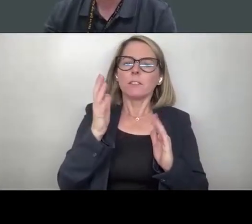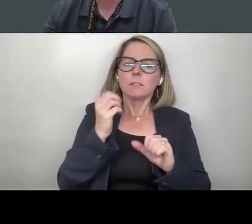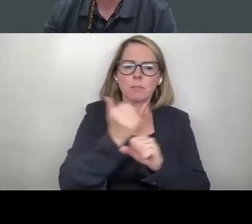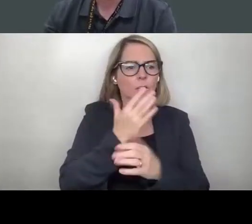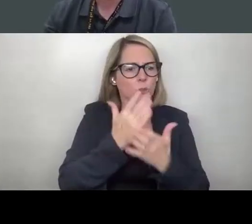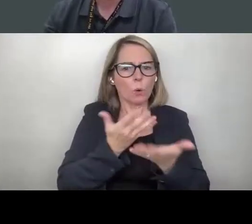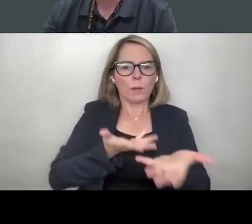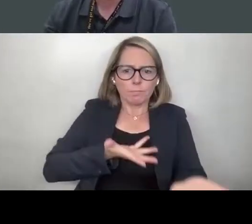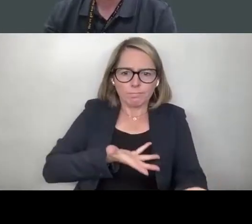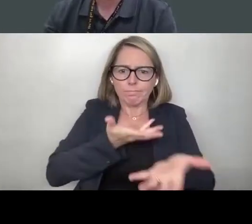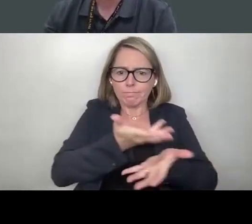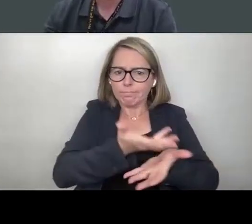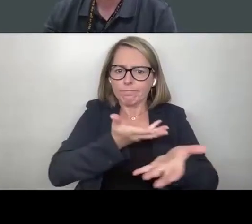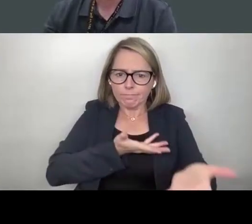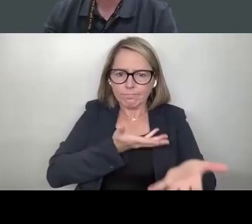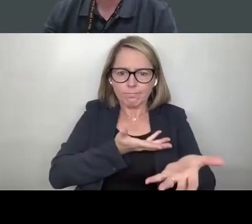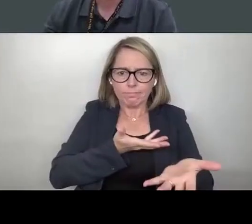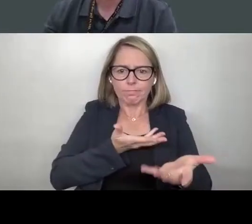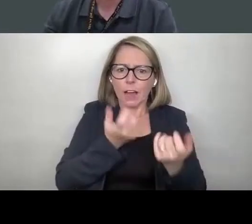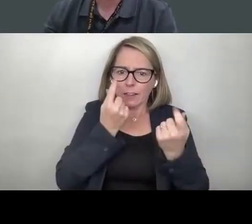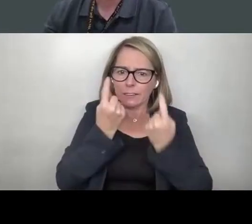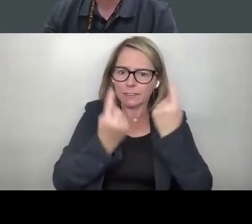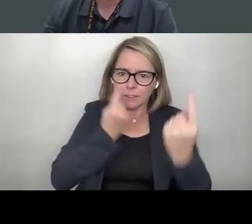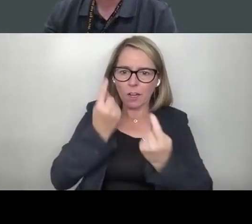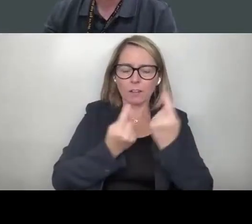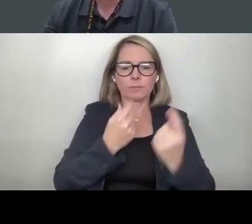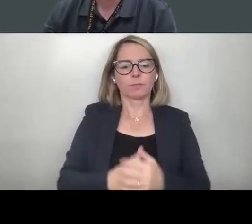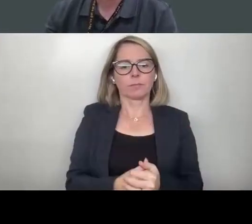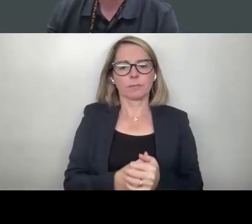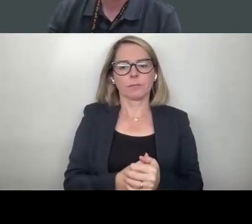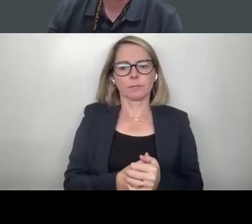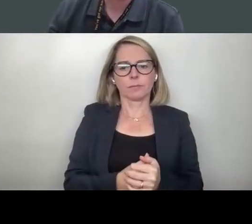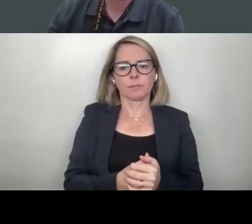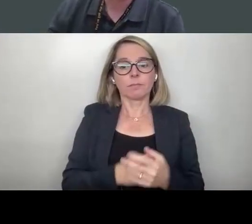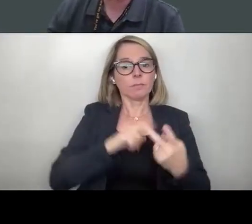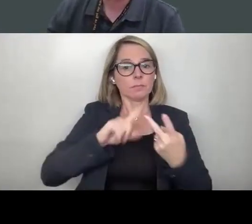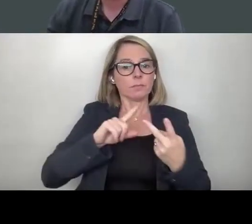Second, I think is making sure that we've got availability of appropriate models of care and